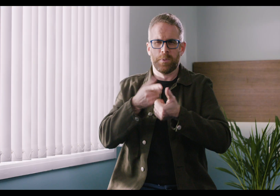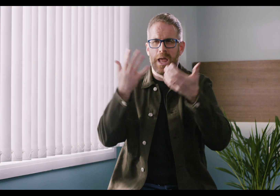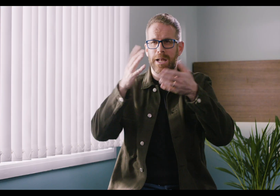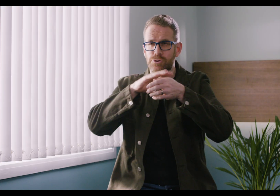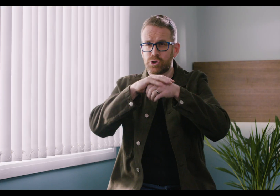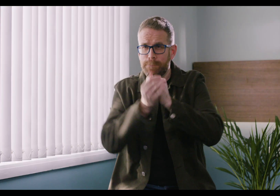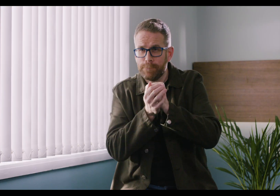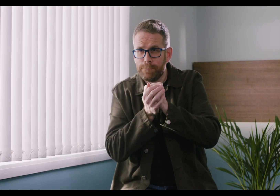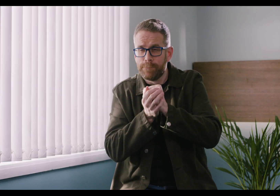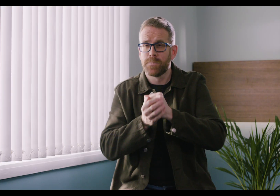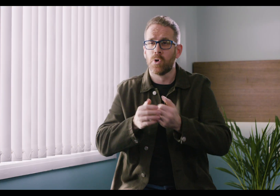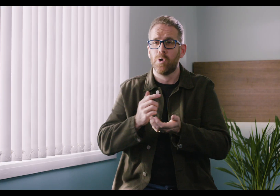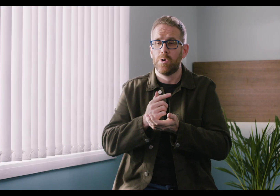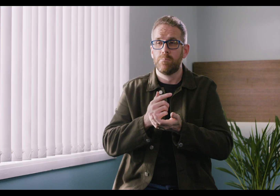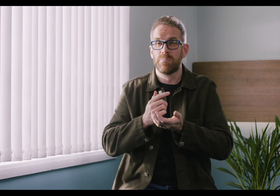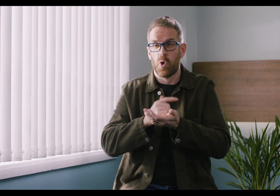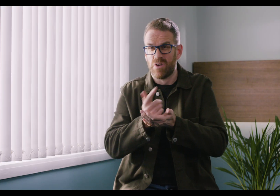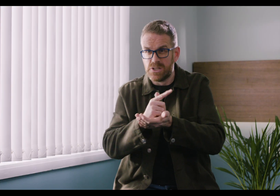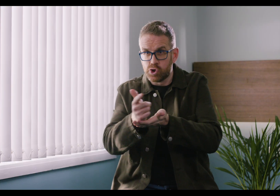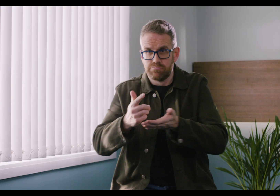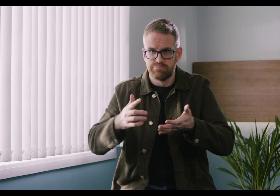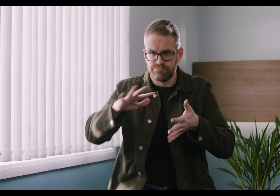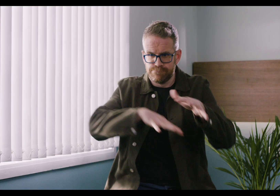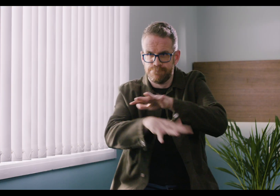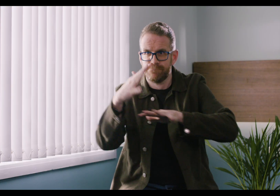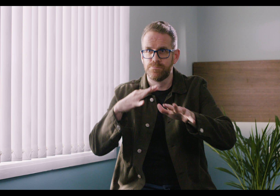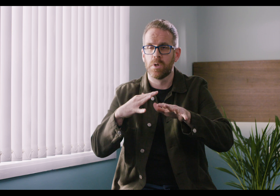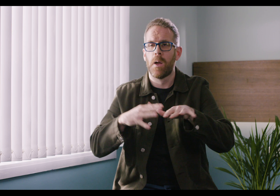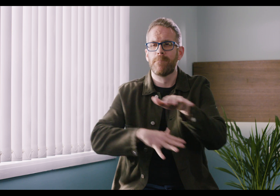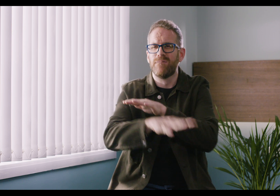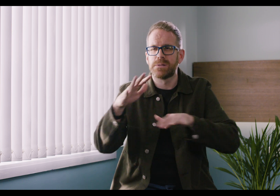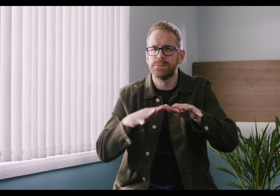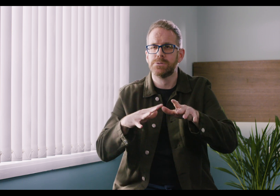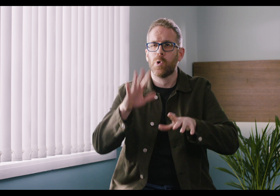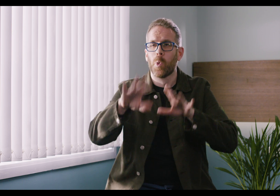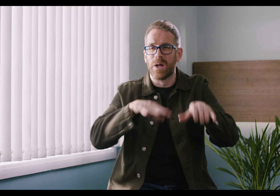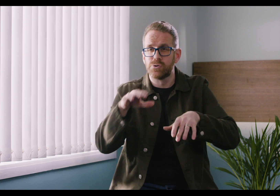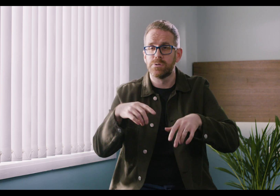hand shapes, orientation, location, movement,